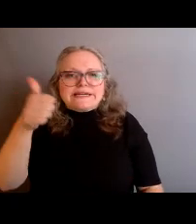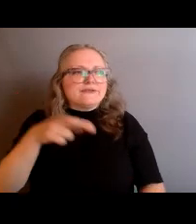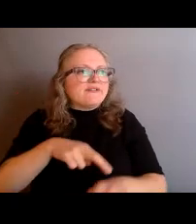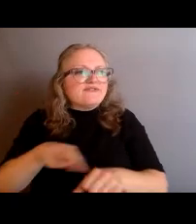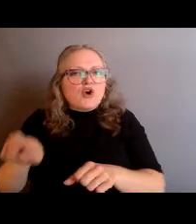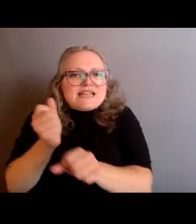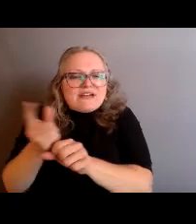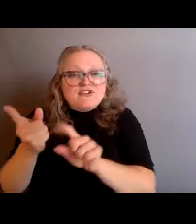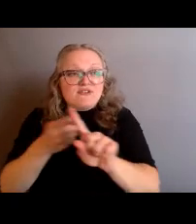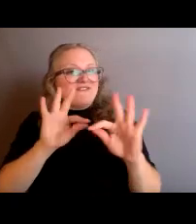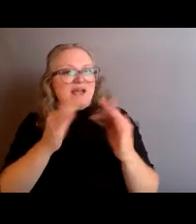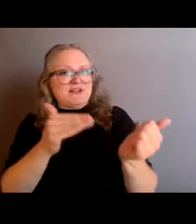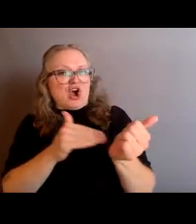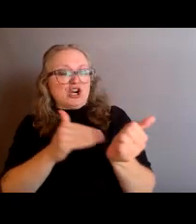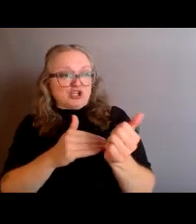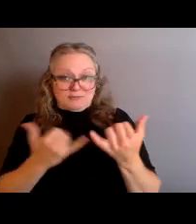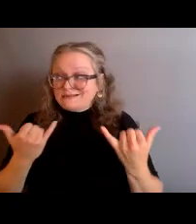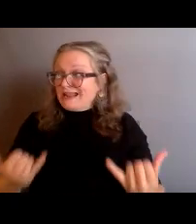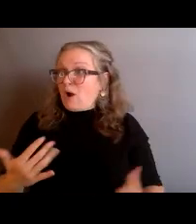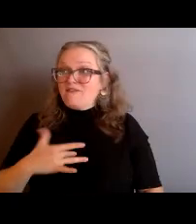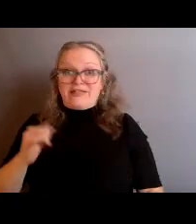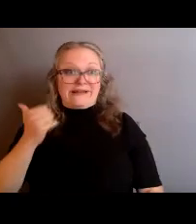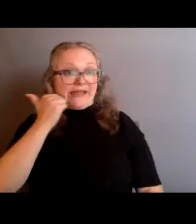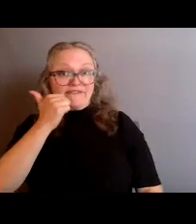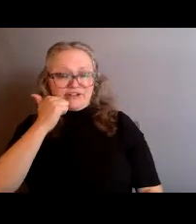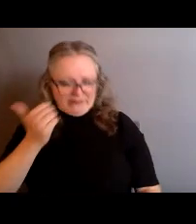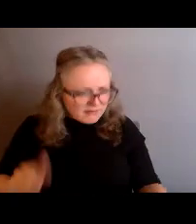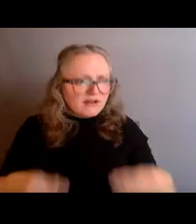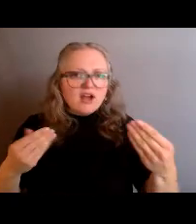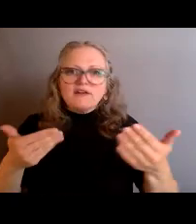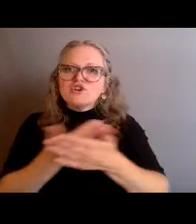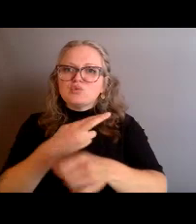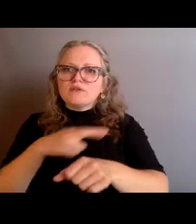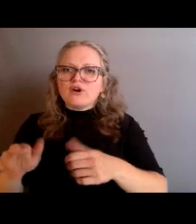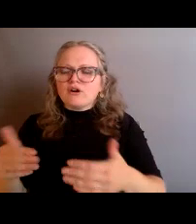Now we get them. It seems like every time we turn around because we know that hearing loss left